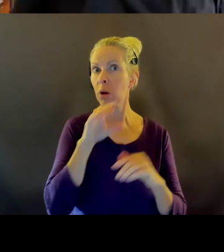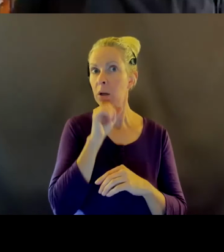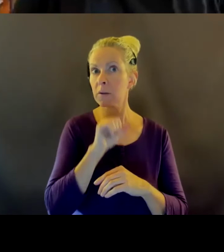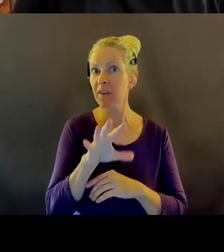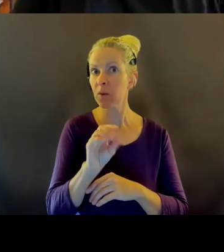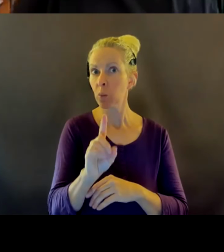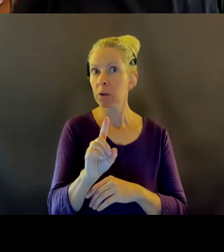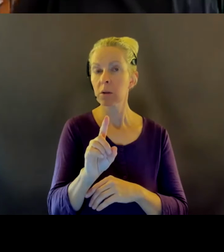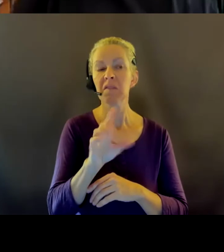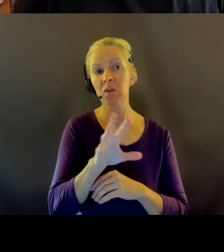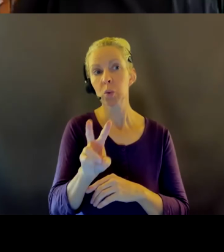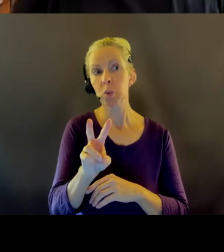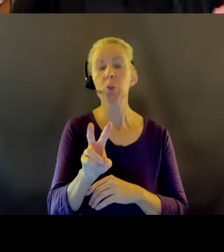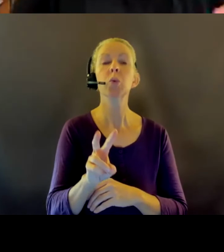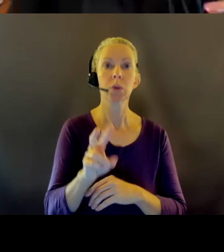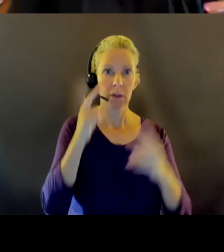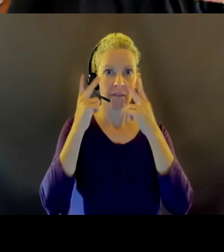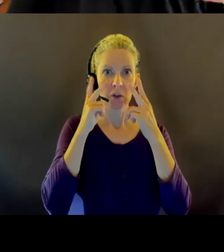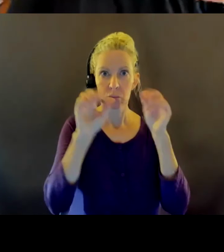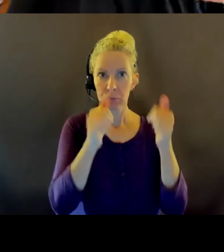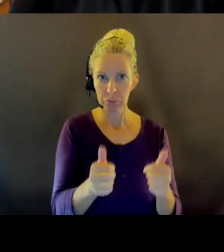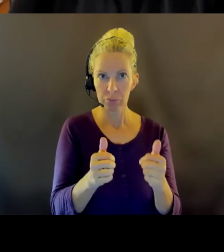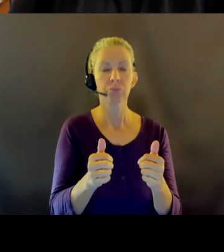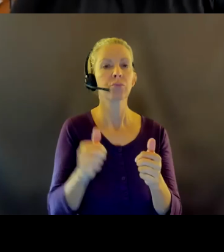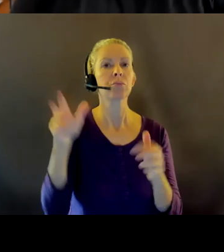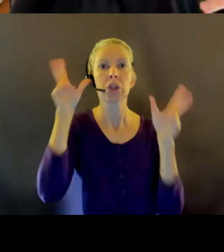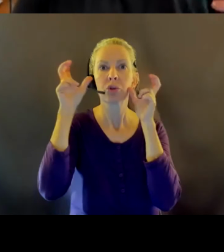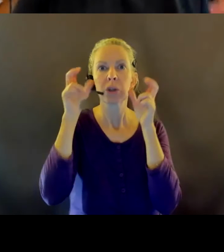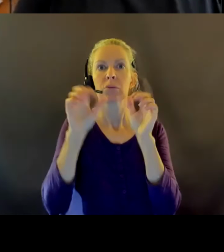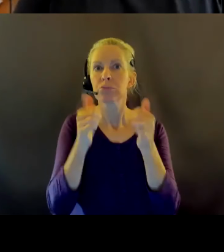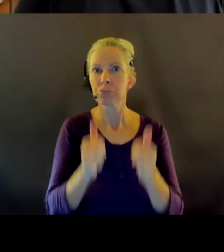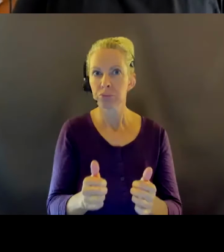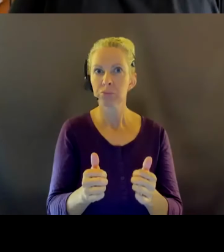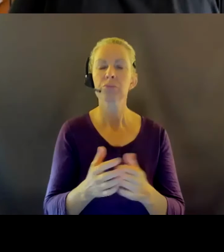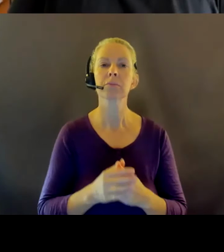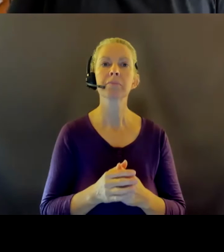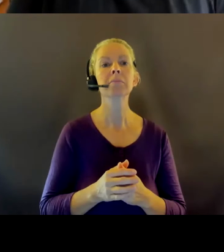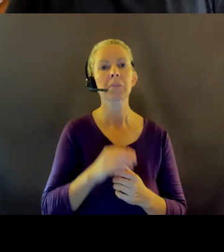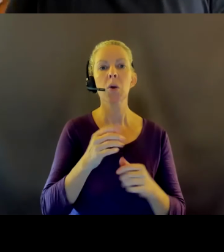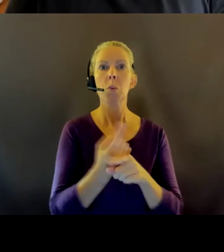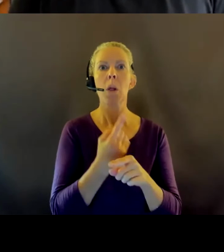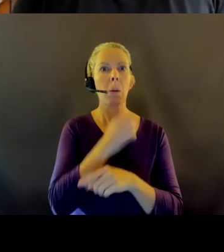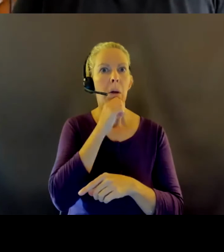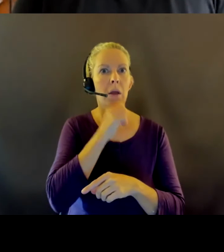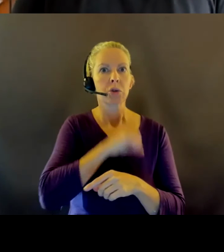Your hearing deteriorates. All of your senses are affected by aging. You know that already.